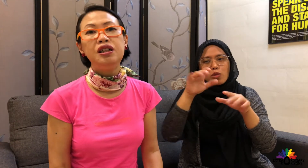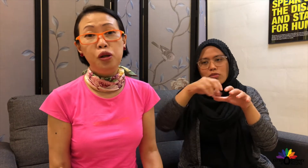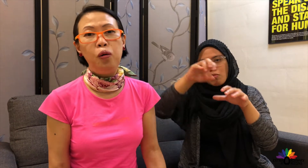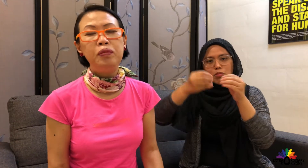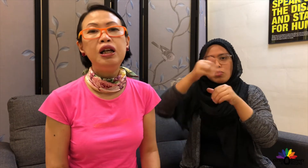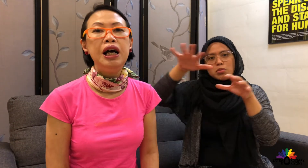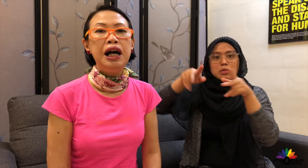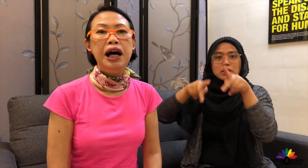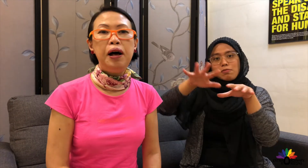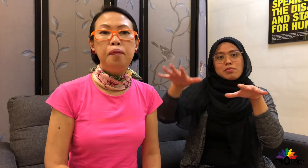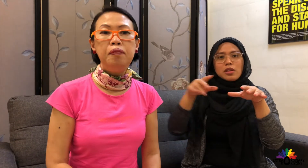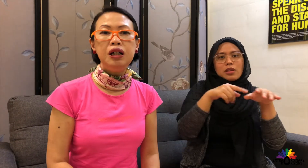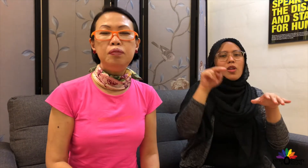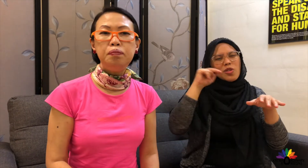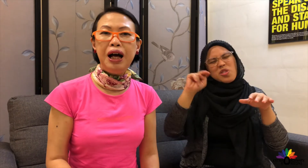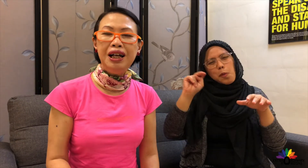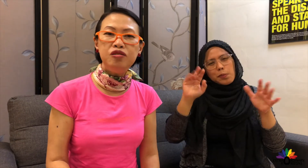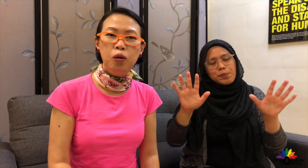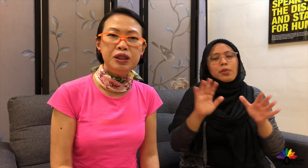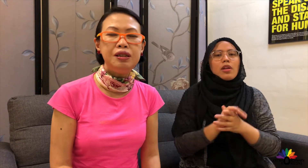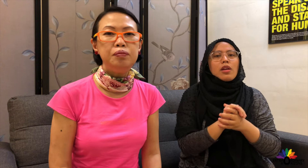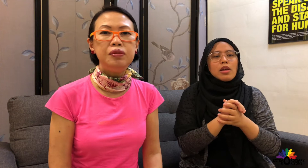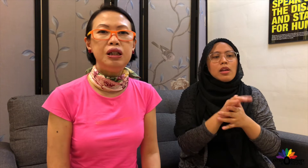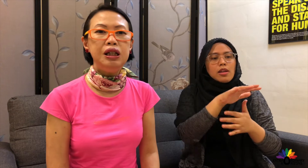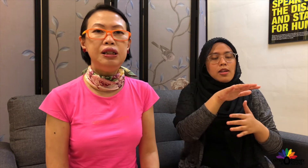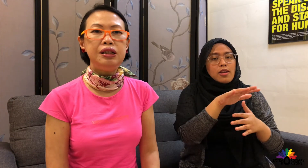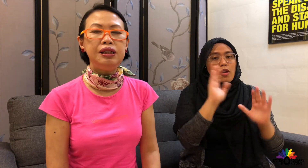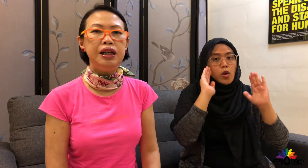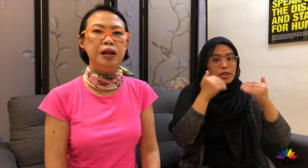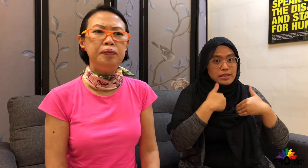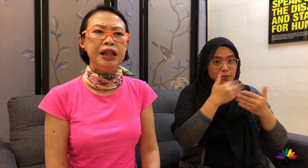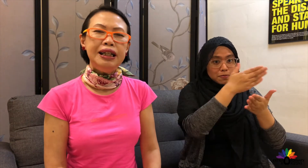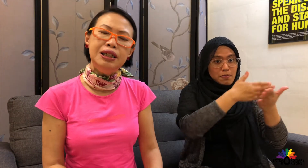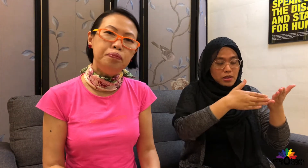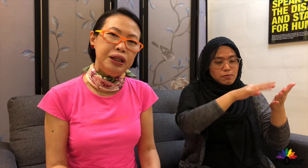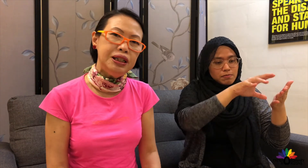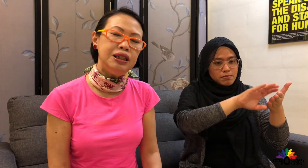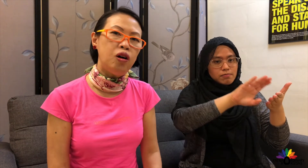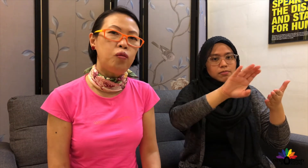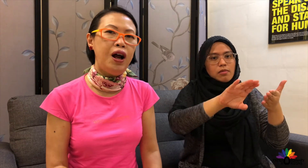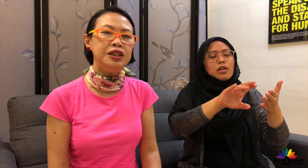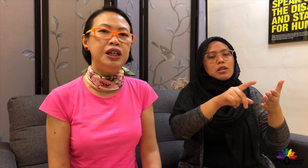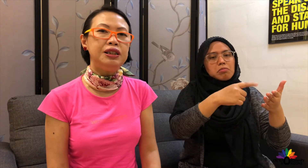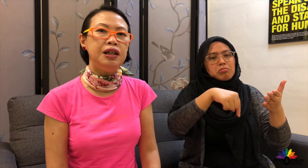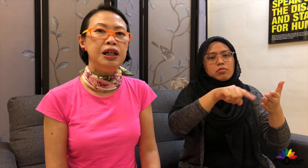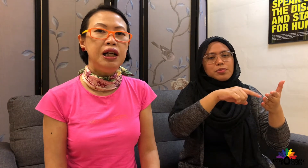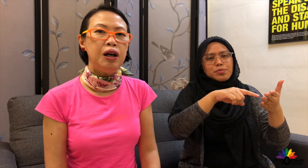the norm. Part of autism is the inability, or rather, the...